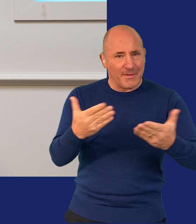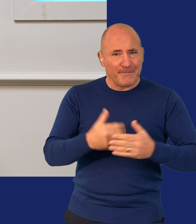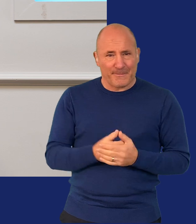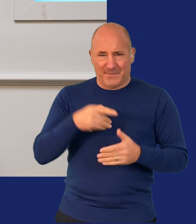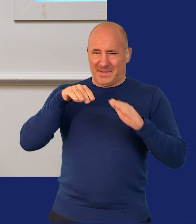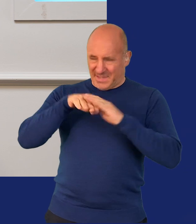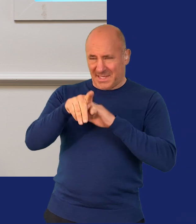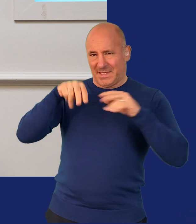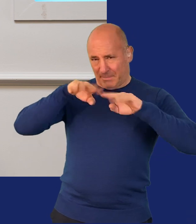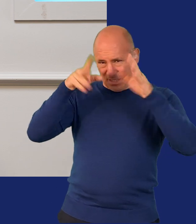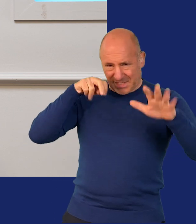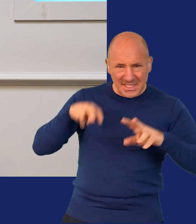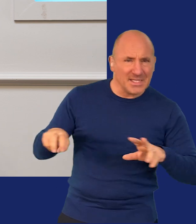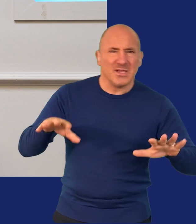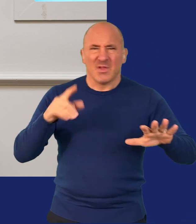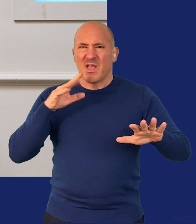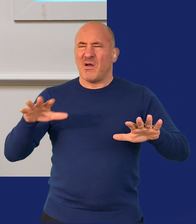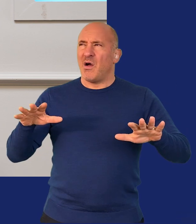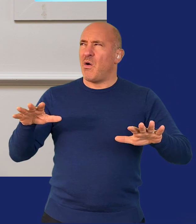doesn't everyone do this?' This is, this is so simple, but so effective.